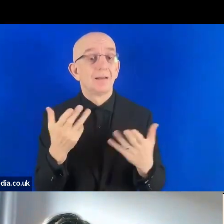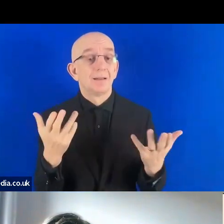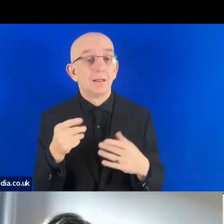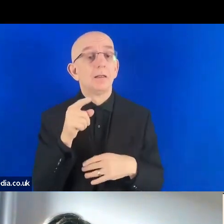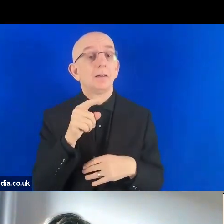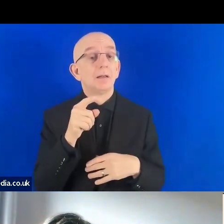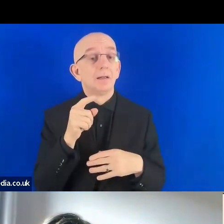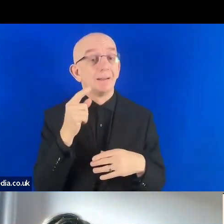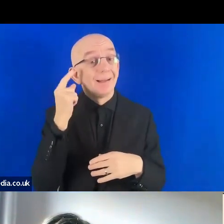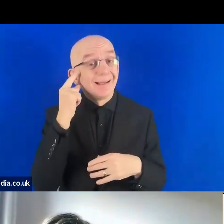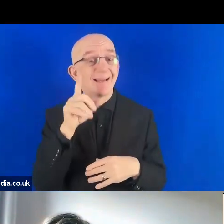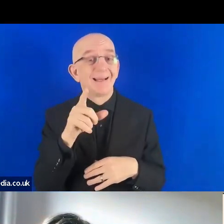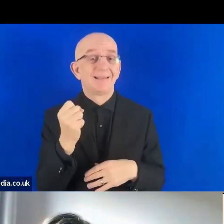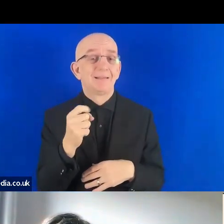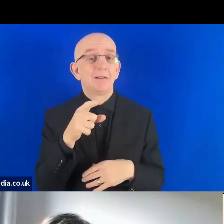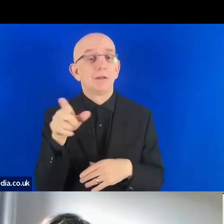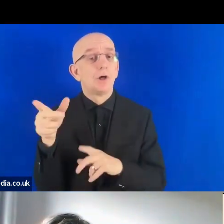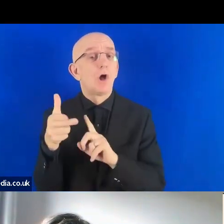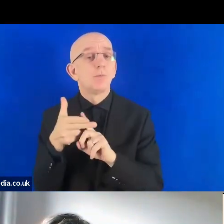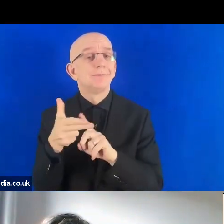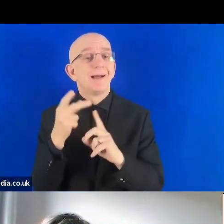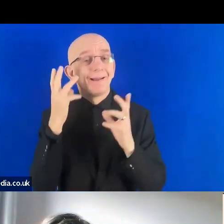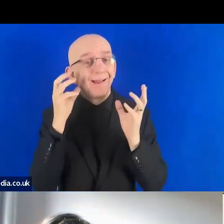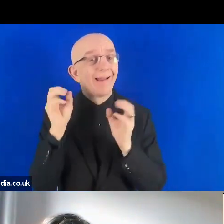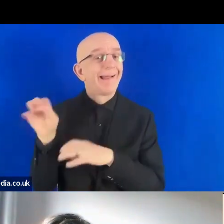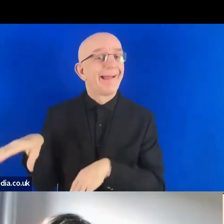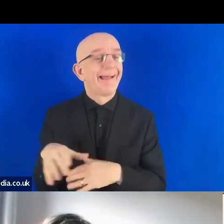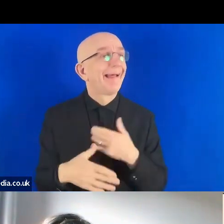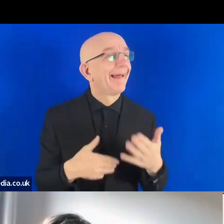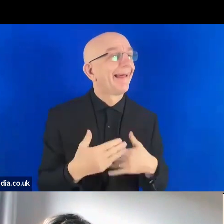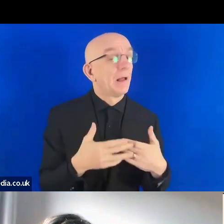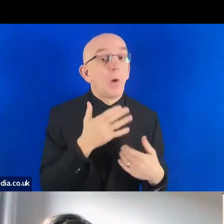To the forum venue. If you would like to access Kanopy,